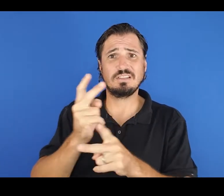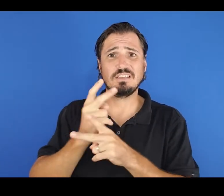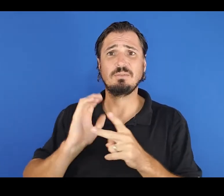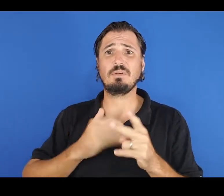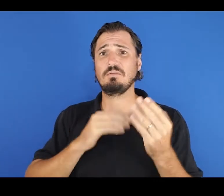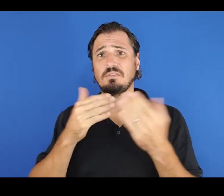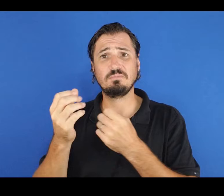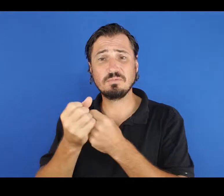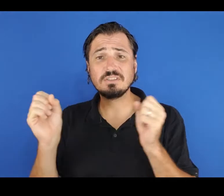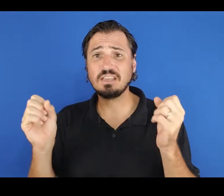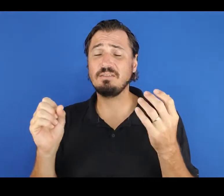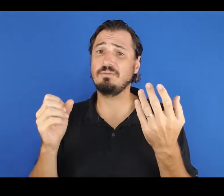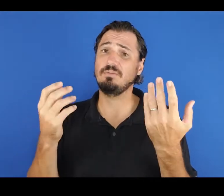businesses and activities open.